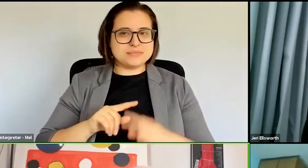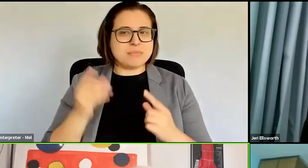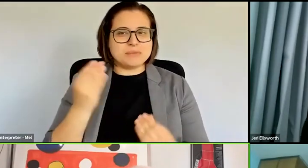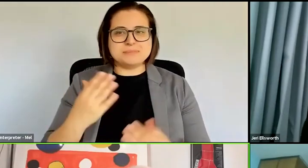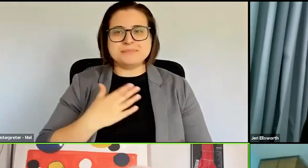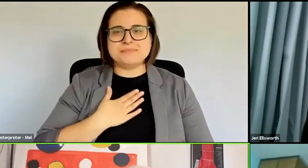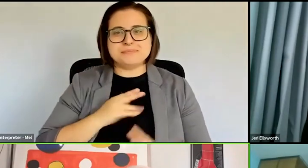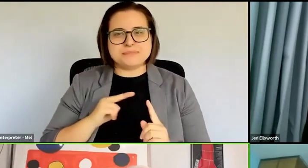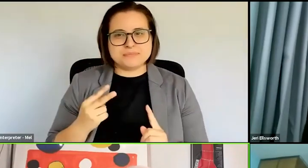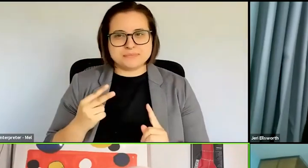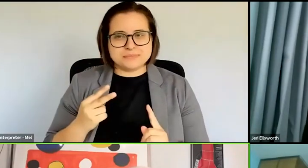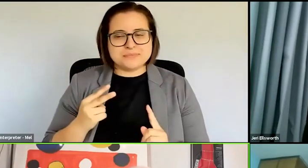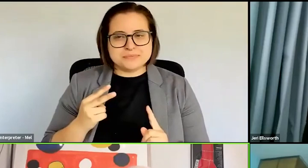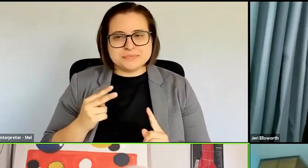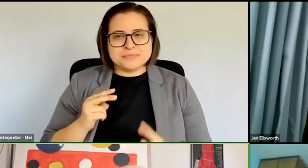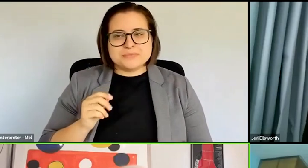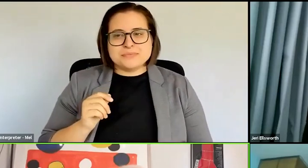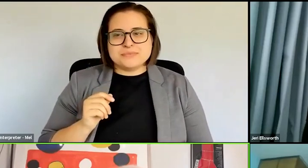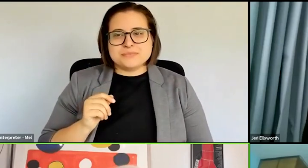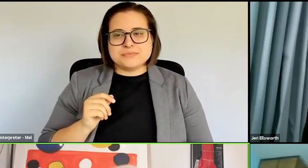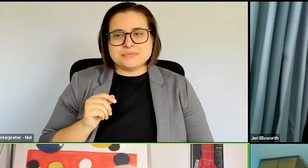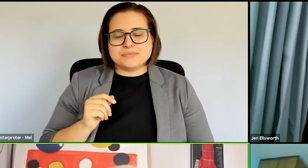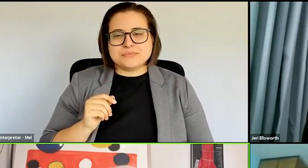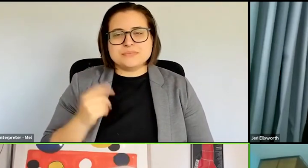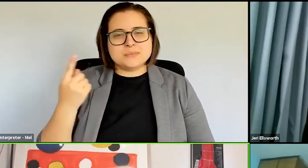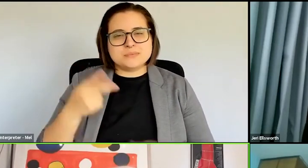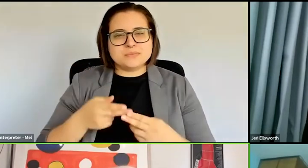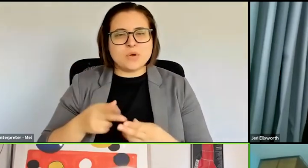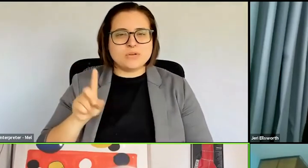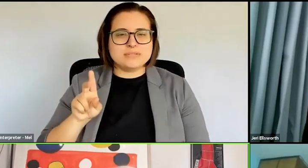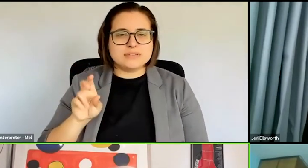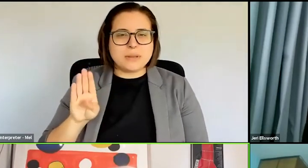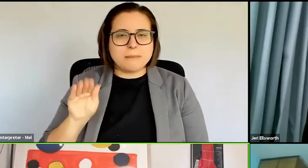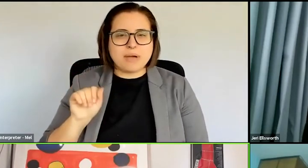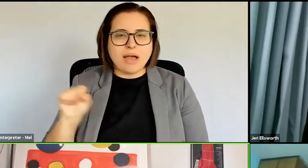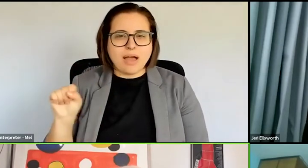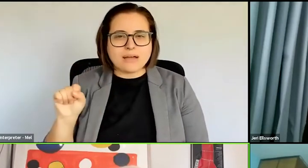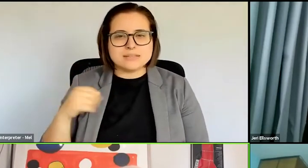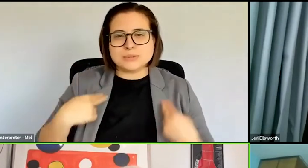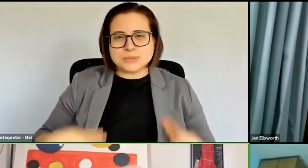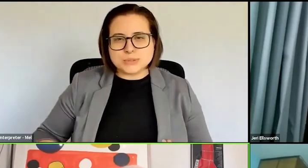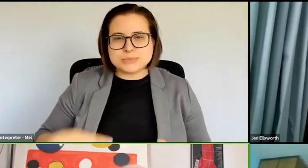there is this thing called dumbass human behavior, it's a technical term which is